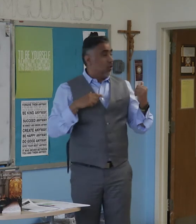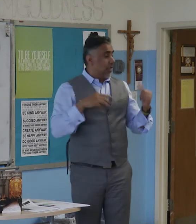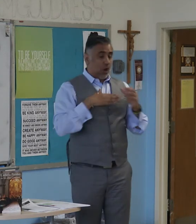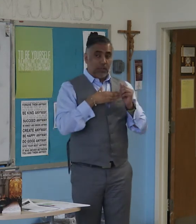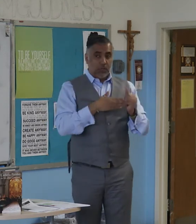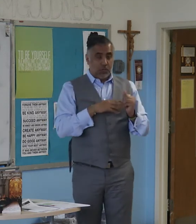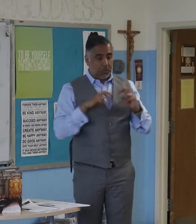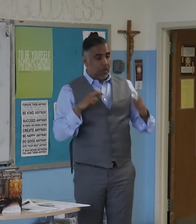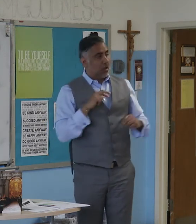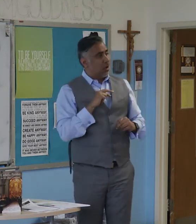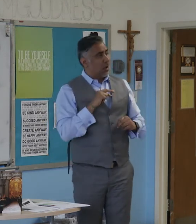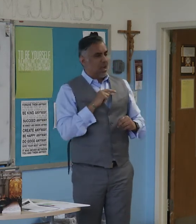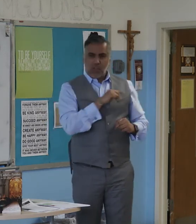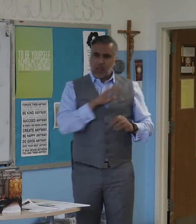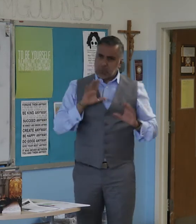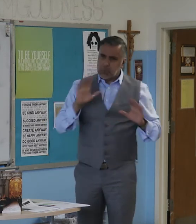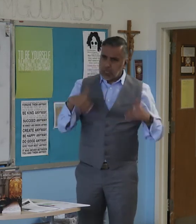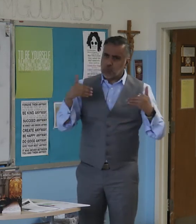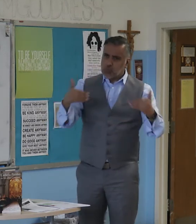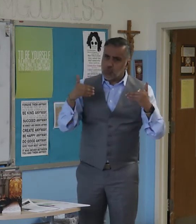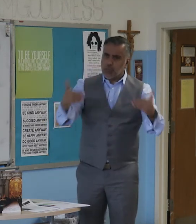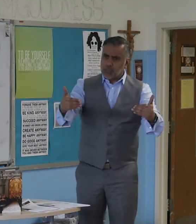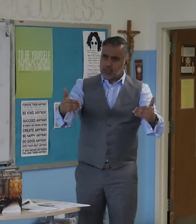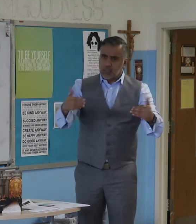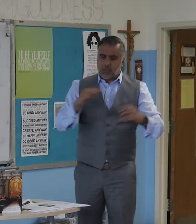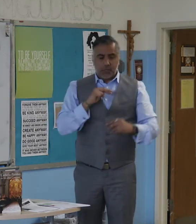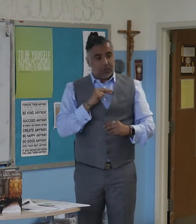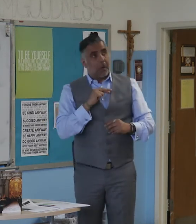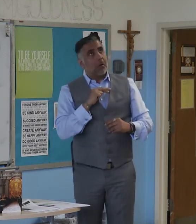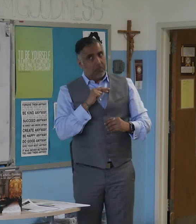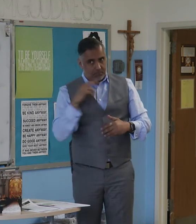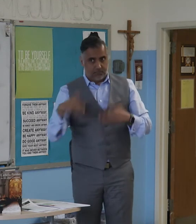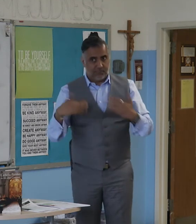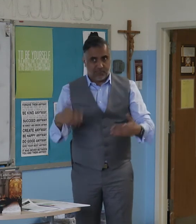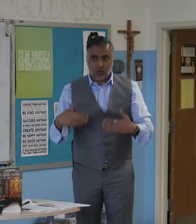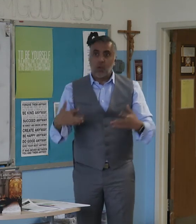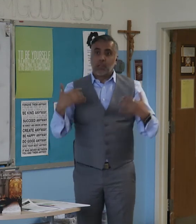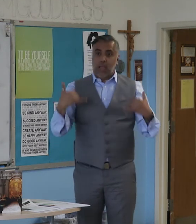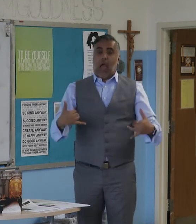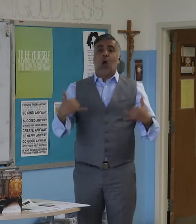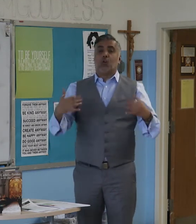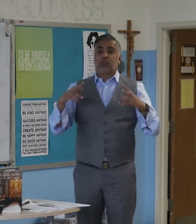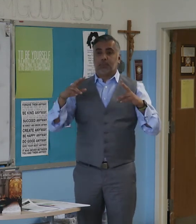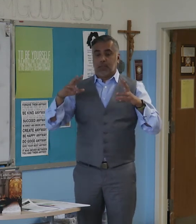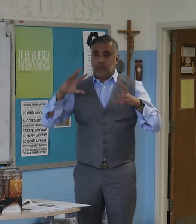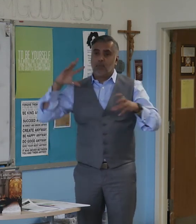let's pursue this." So it's gotten a lot of coverage in different areas, picked up